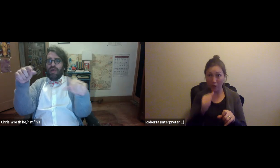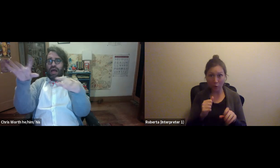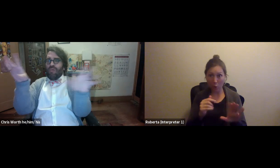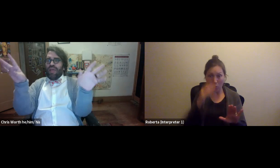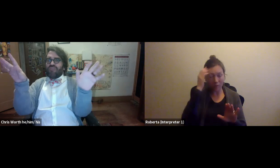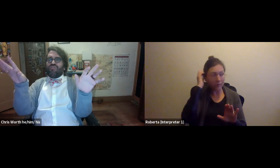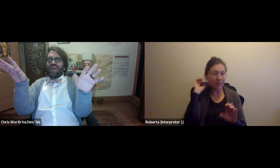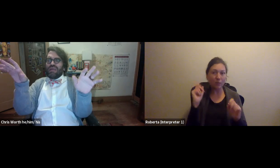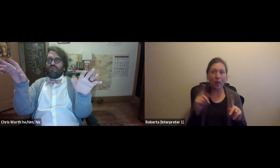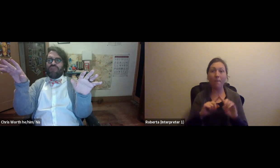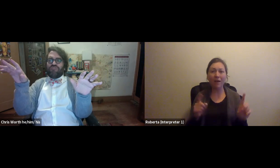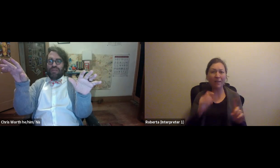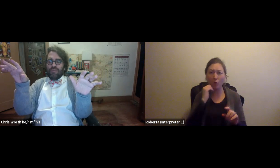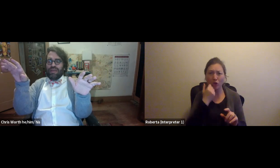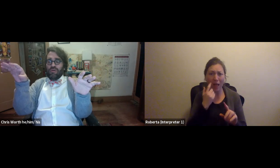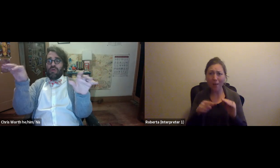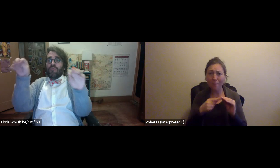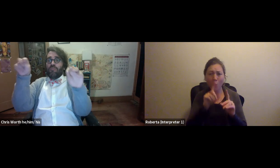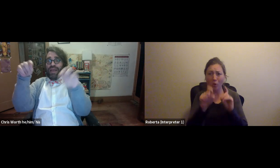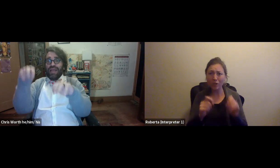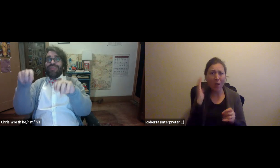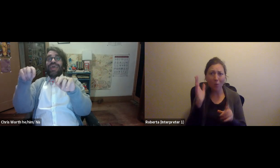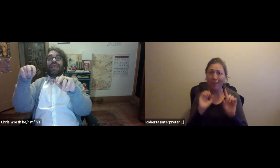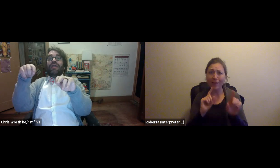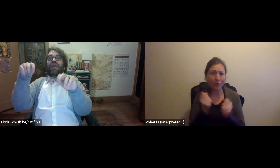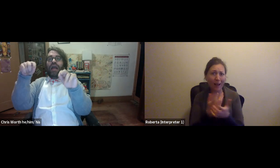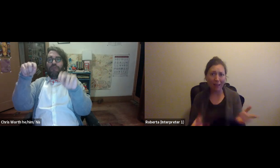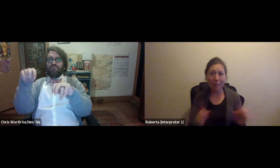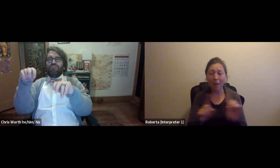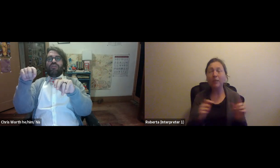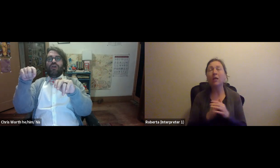I'll answer any question, let me tell you, but in the end, I want you to know